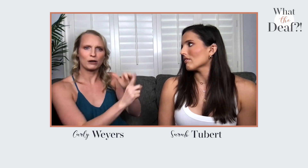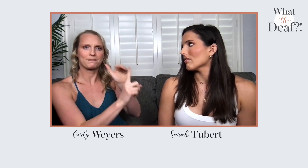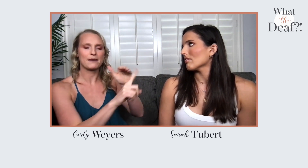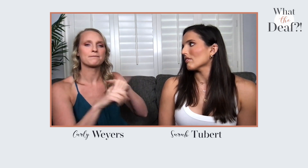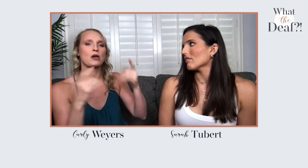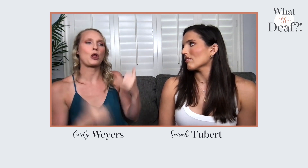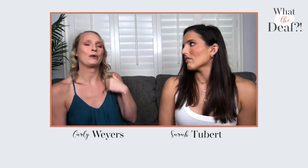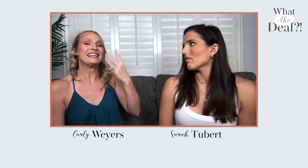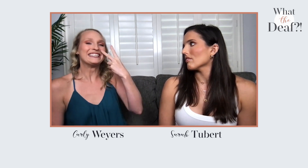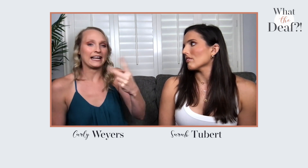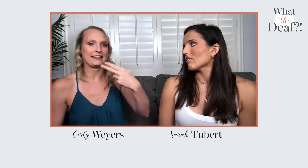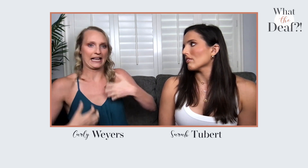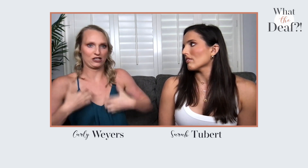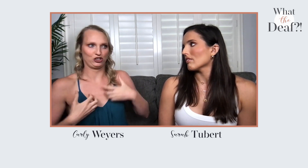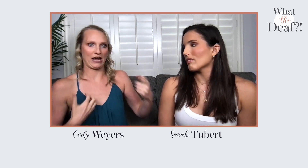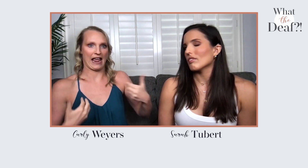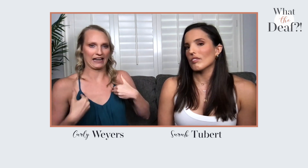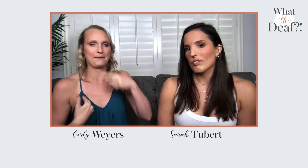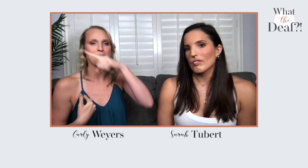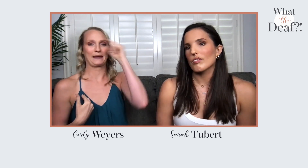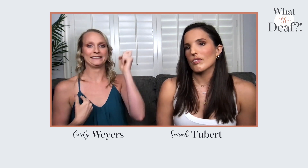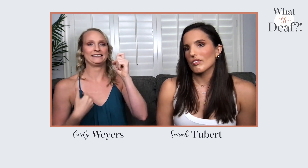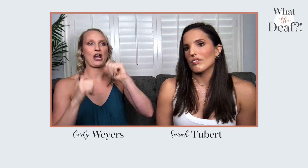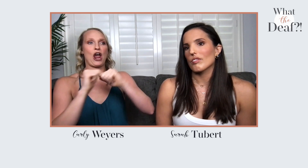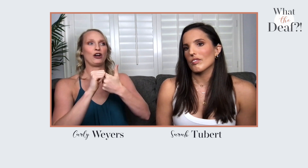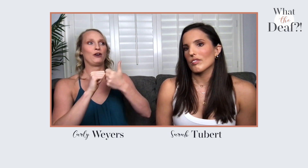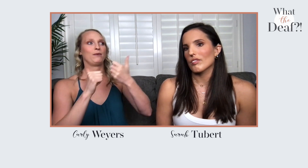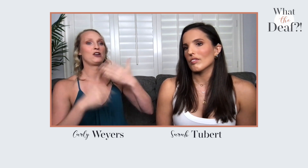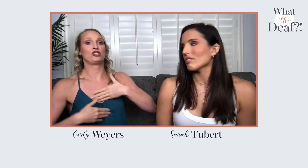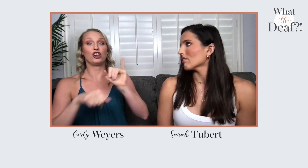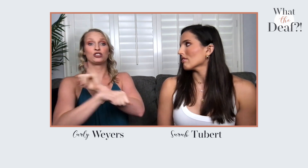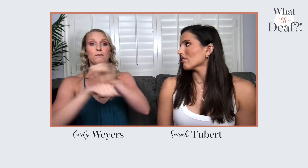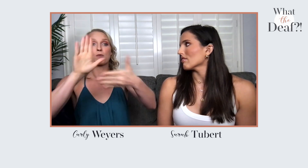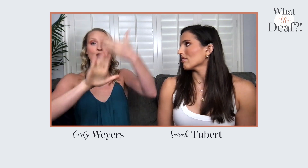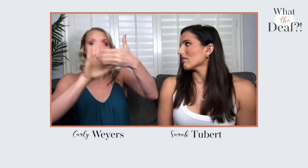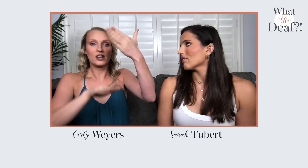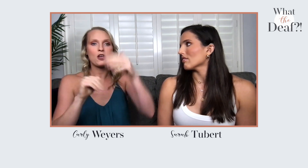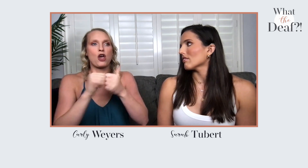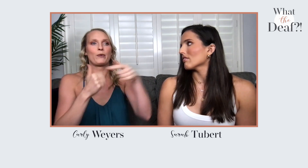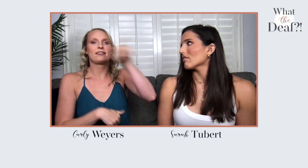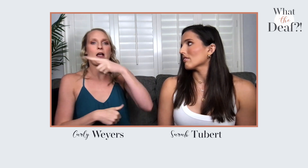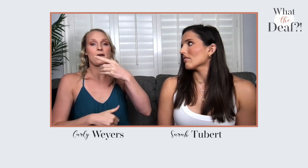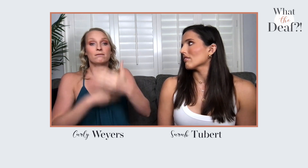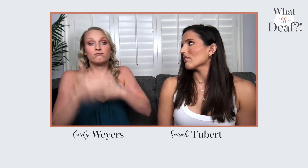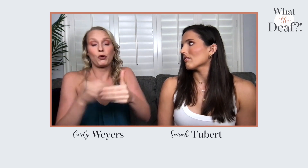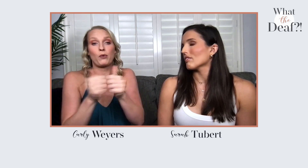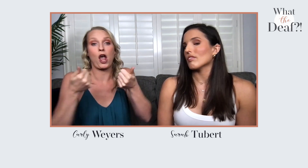And I remind her of those, but now I see the hesitation that she has because of how the entertainment industry works and how they run their auditions.